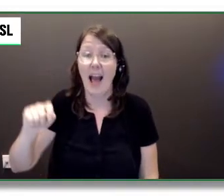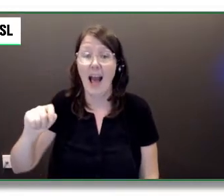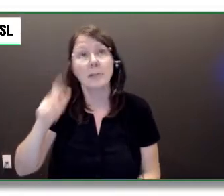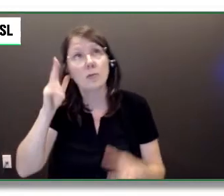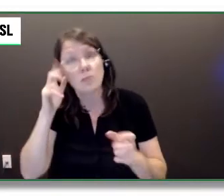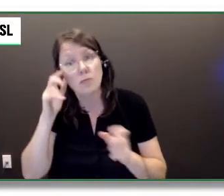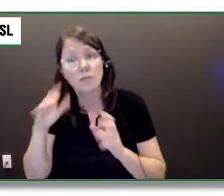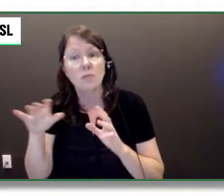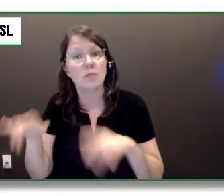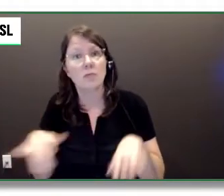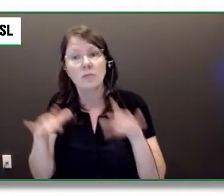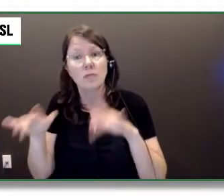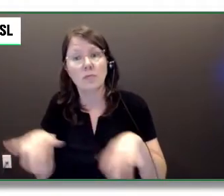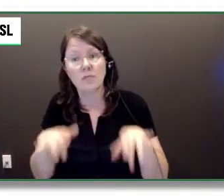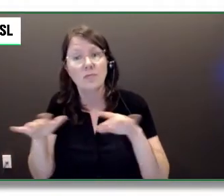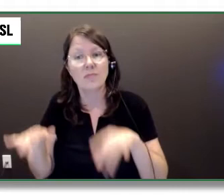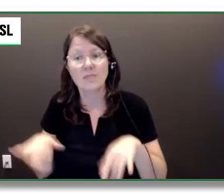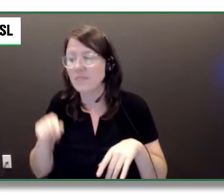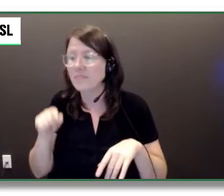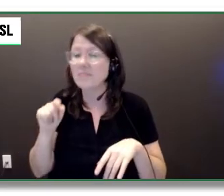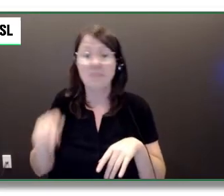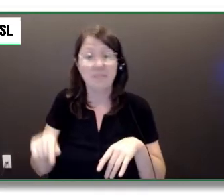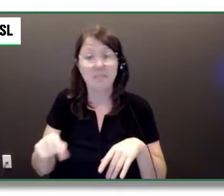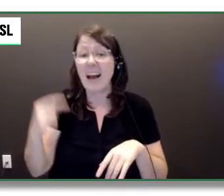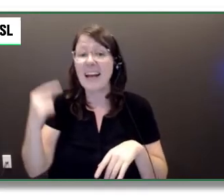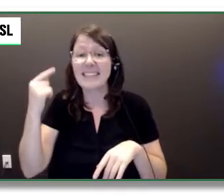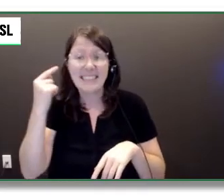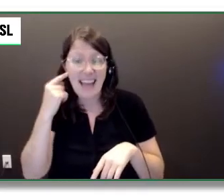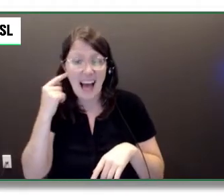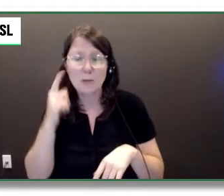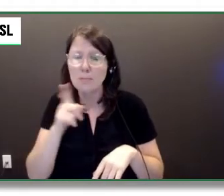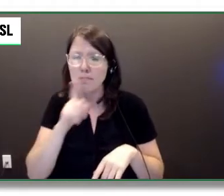sounds recorded in nature like no voice is just nature sounds. So this is